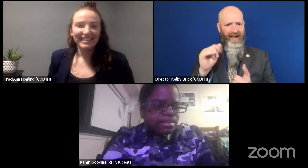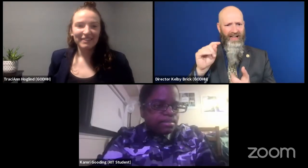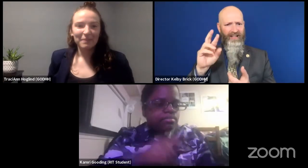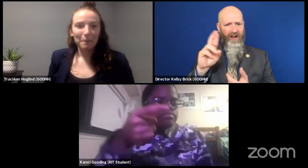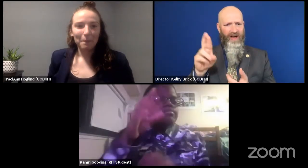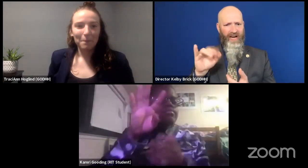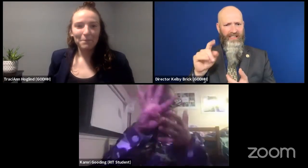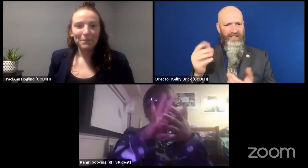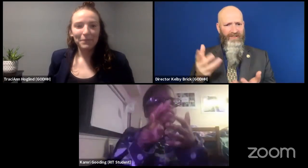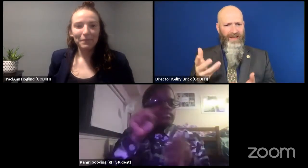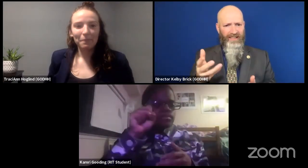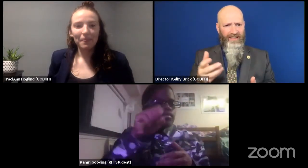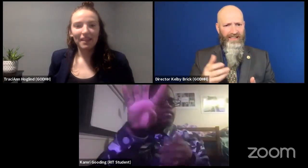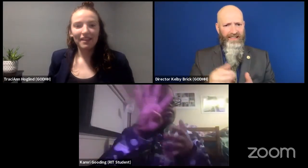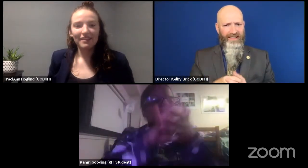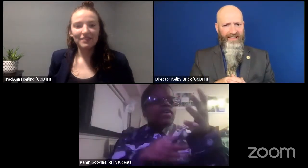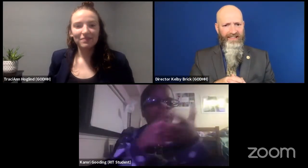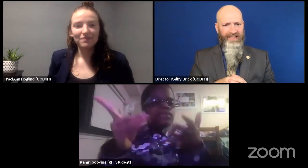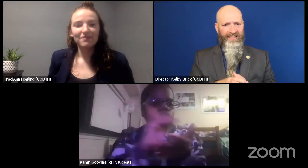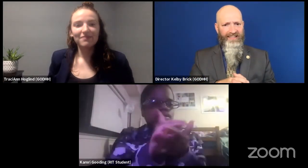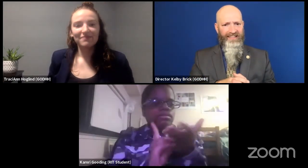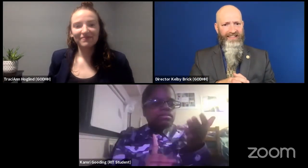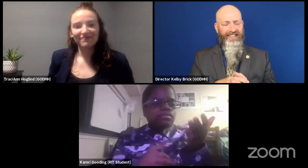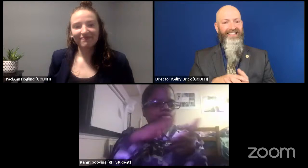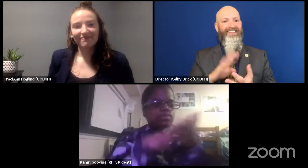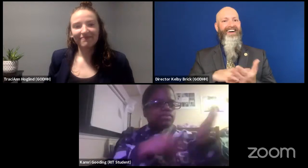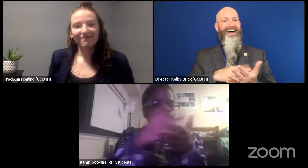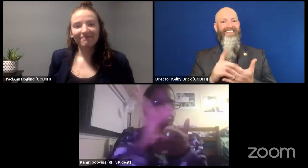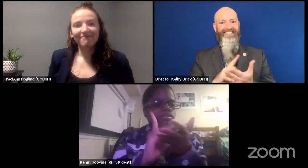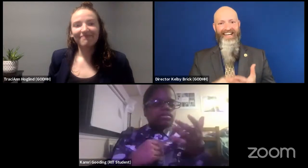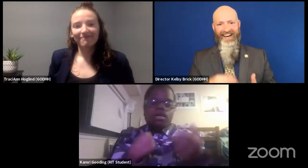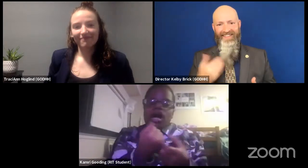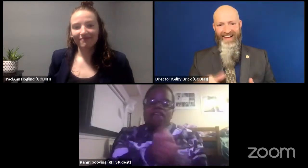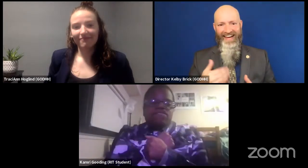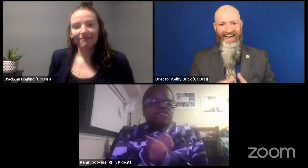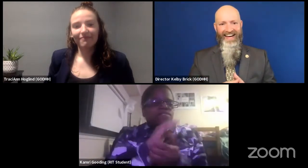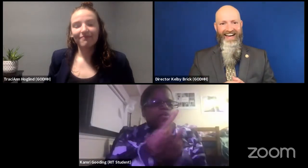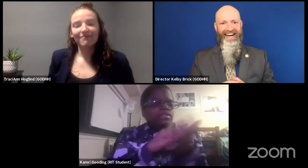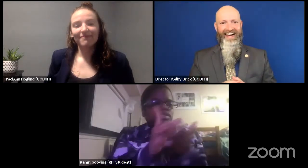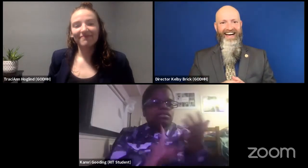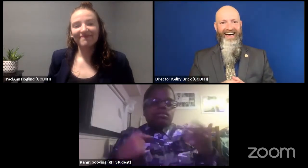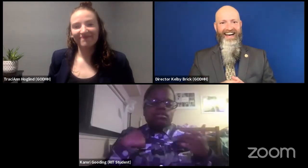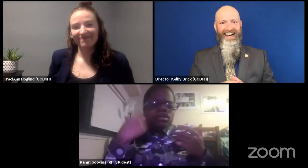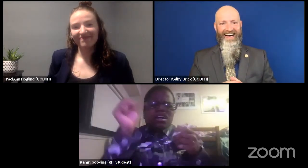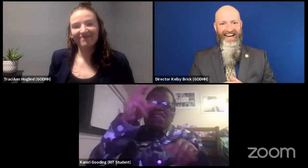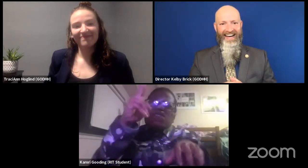What is your major now? KAMRI GOODING: Graphic design major. I love